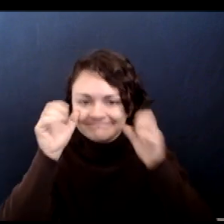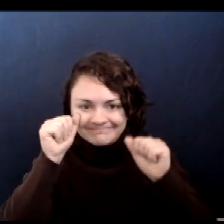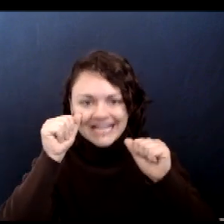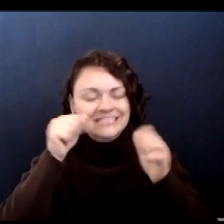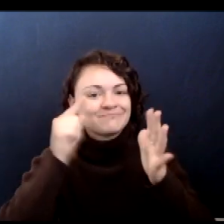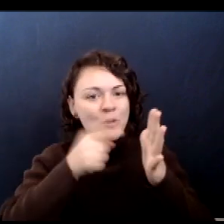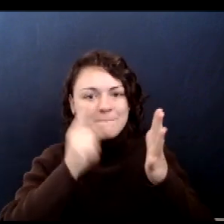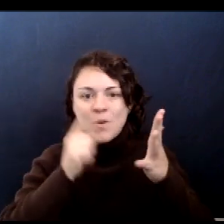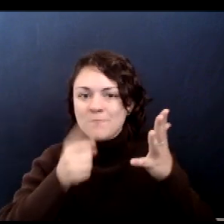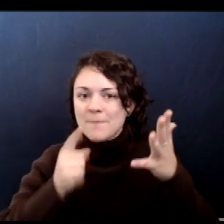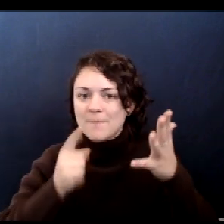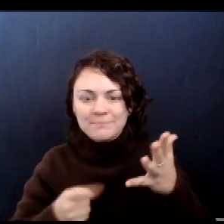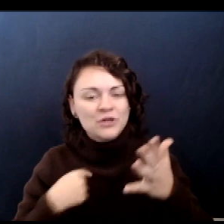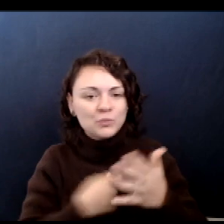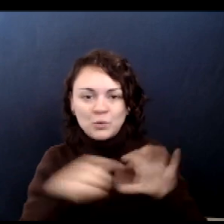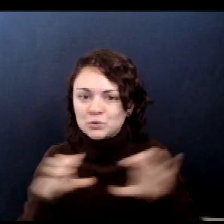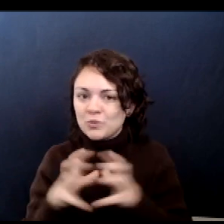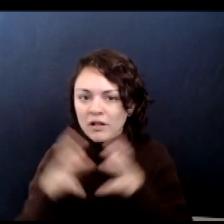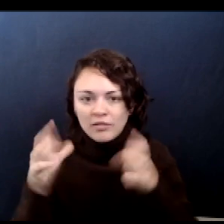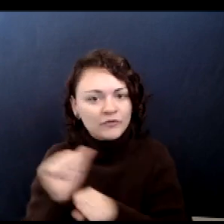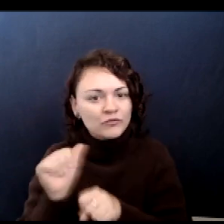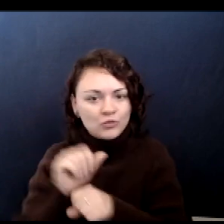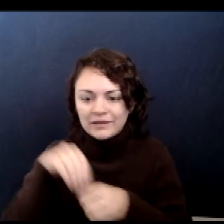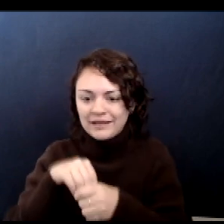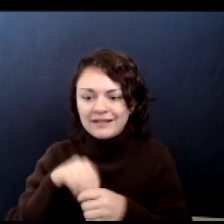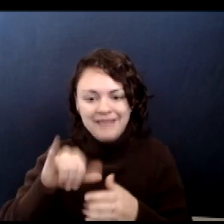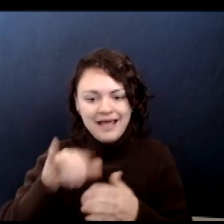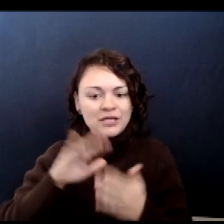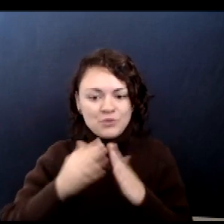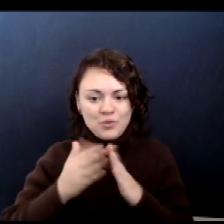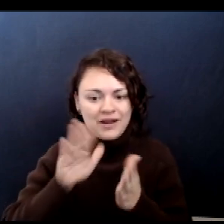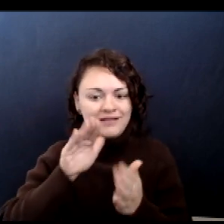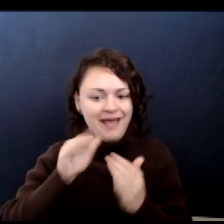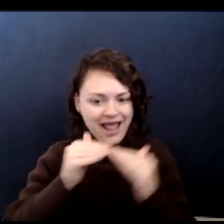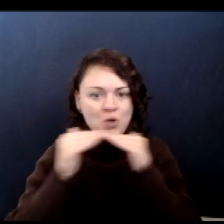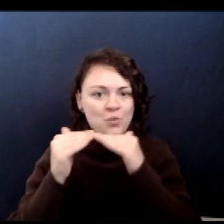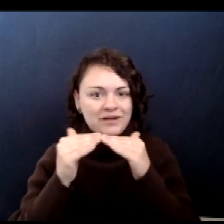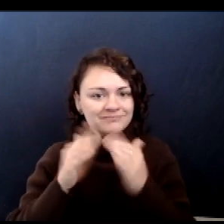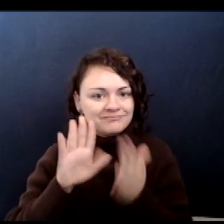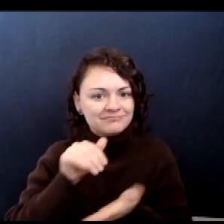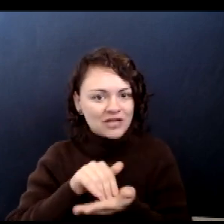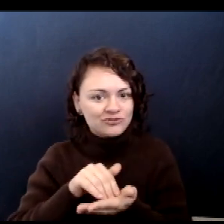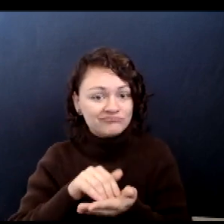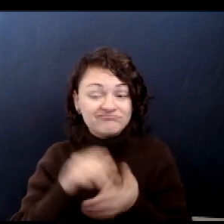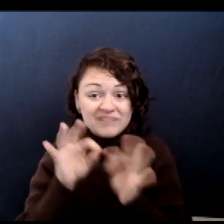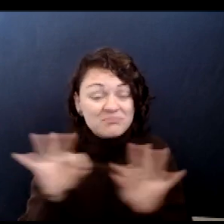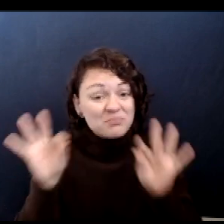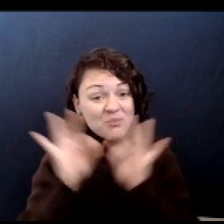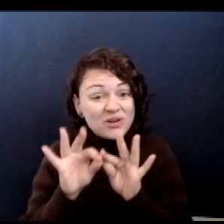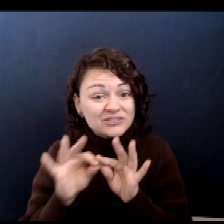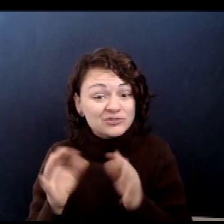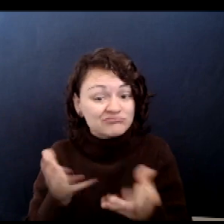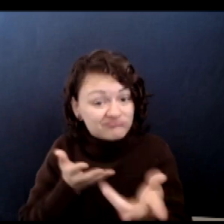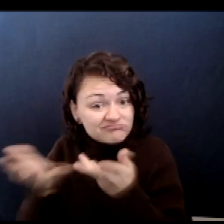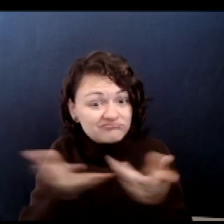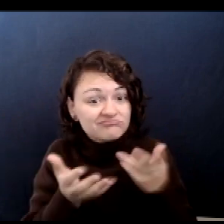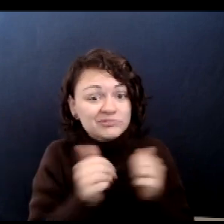doing within the Community Equity Center. The importance of engaging community, as well as the importance of